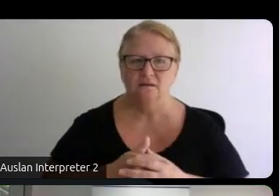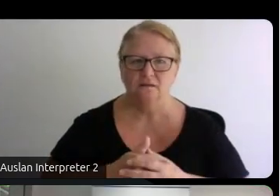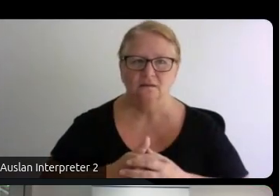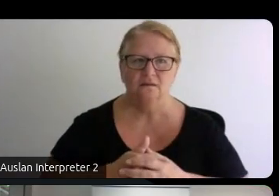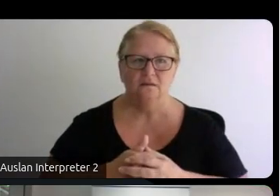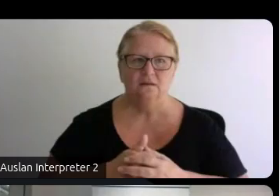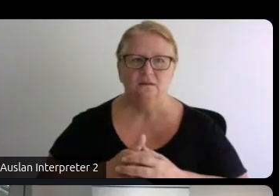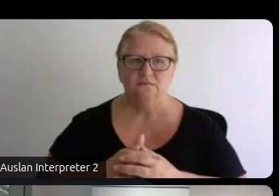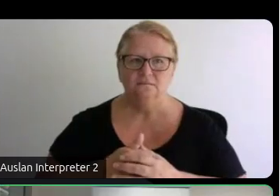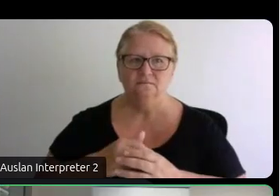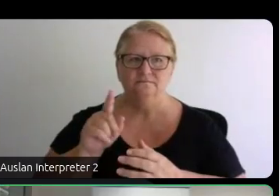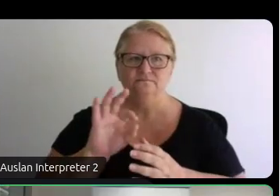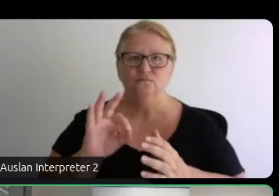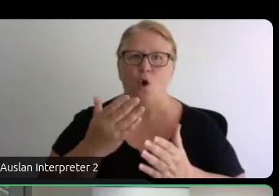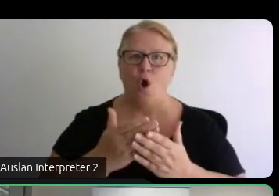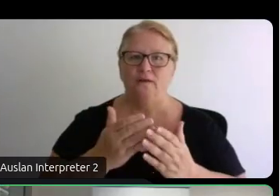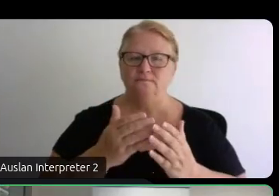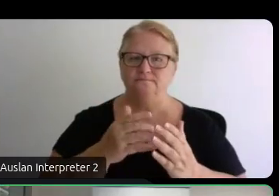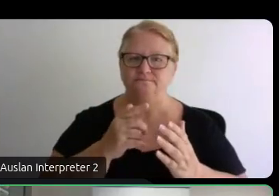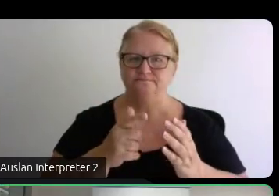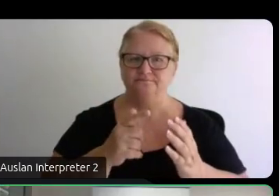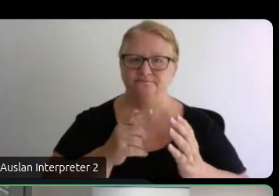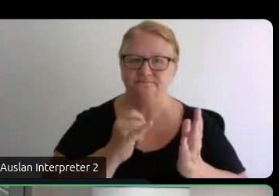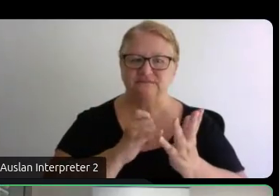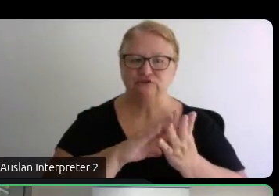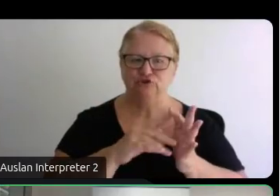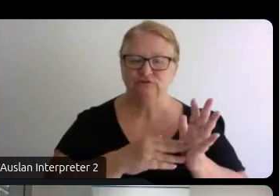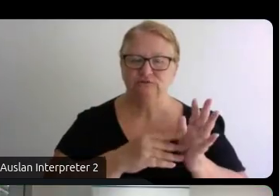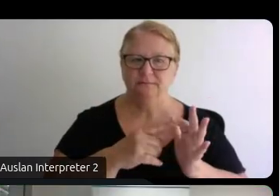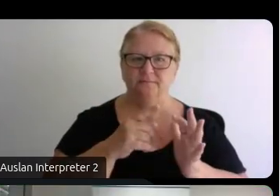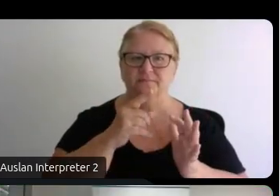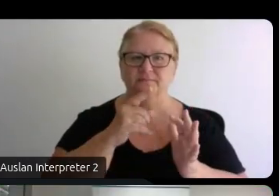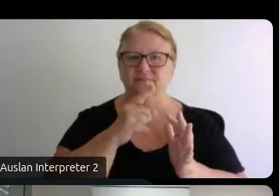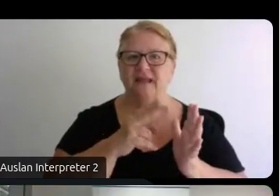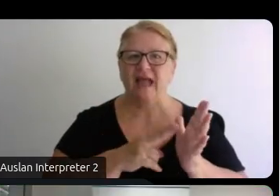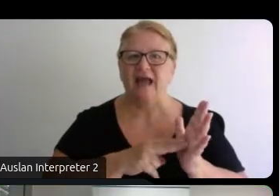not on the scheme. There's limited things that the NDIA can do to really overcome what would be that